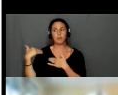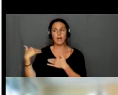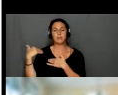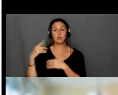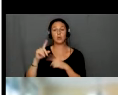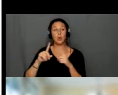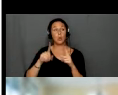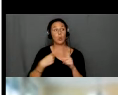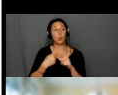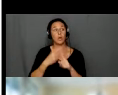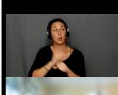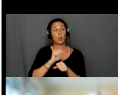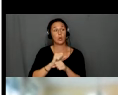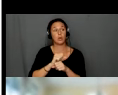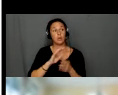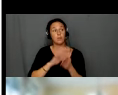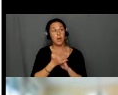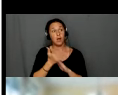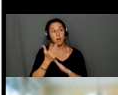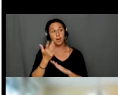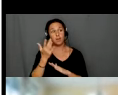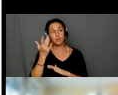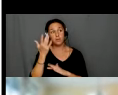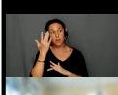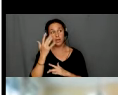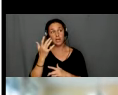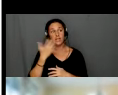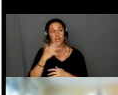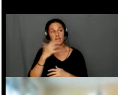so when they present with heat illness symptoms, they're often told